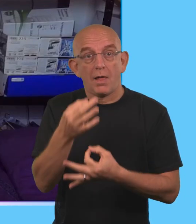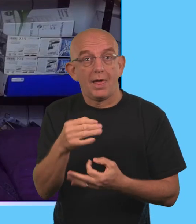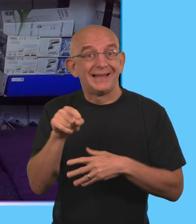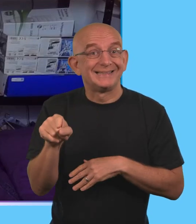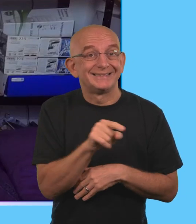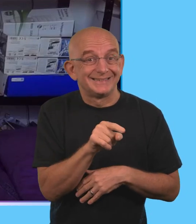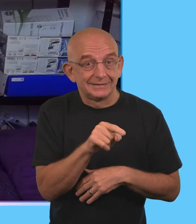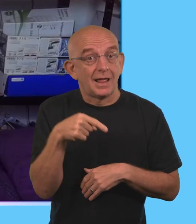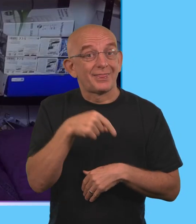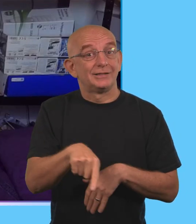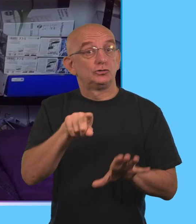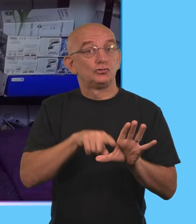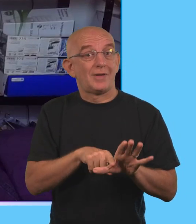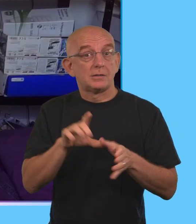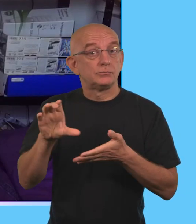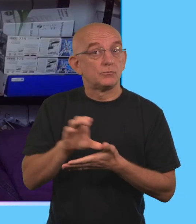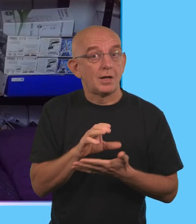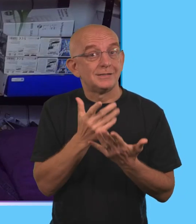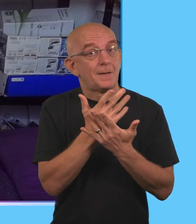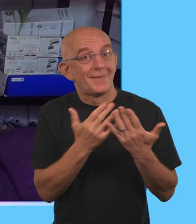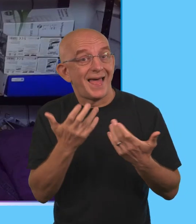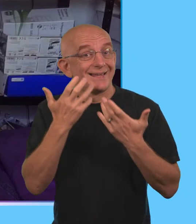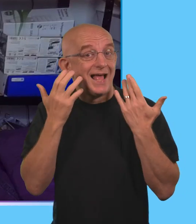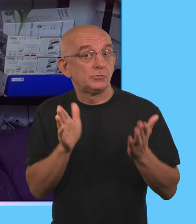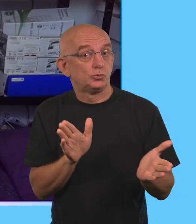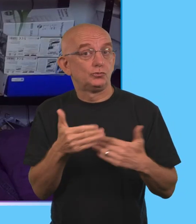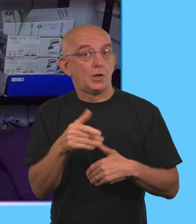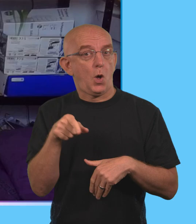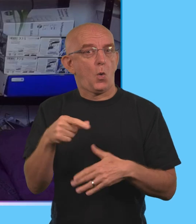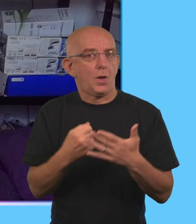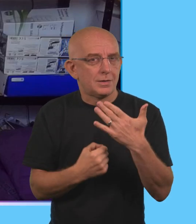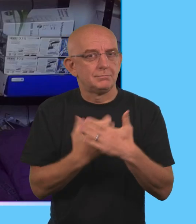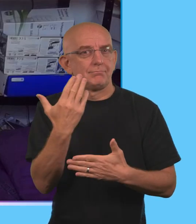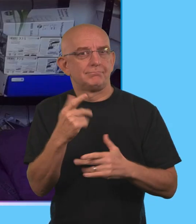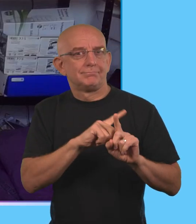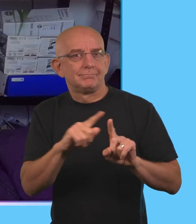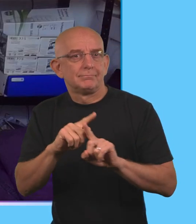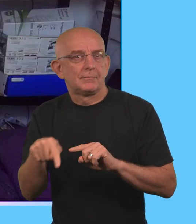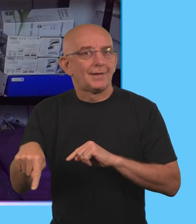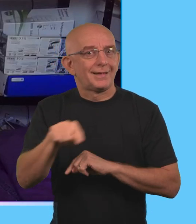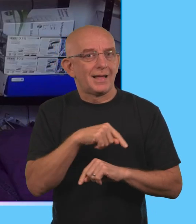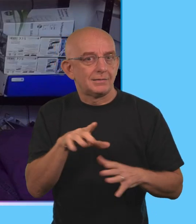This year’s Showcase is sponsored by Many Cats Studios, an innovative game development studio